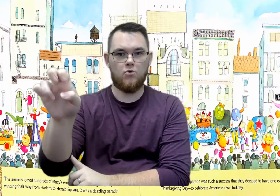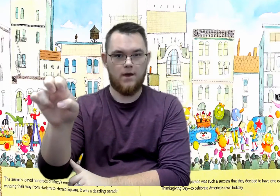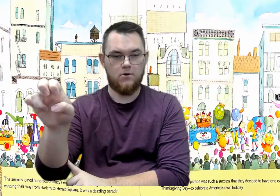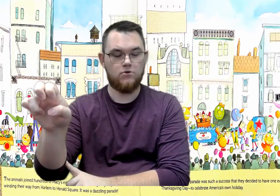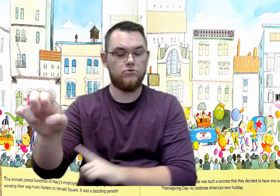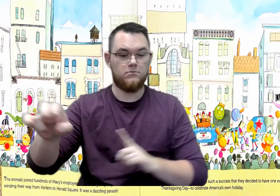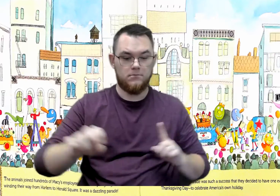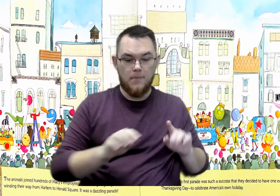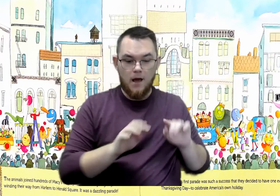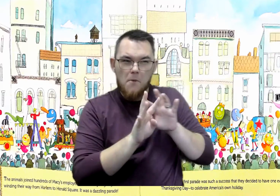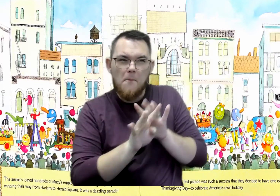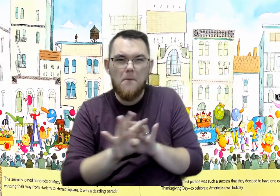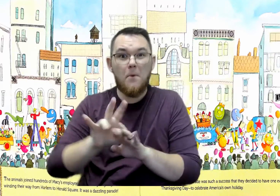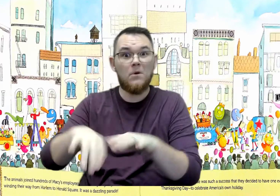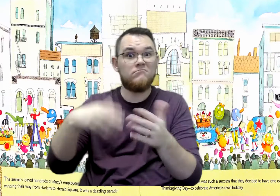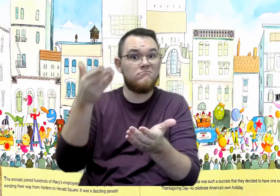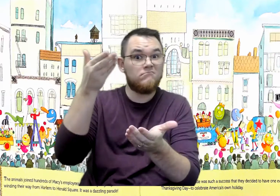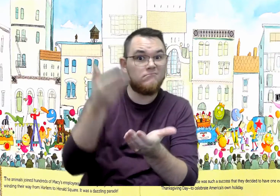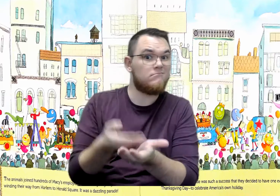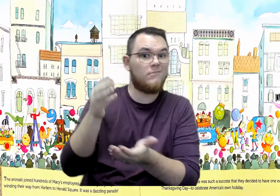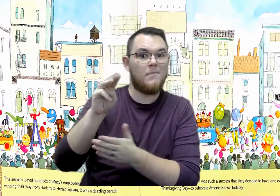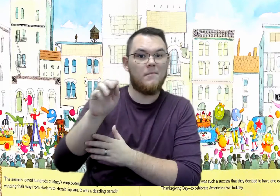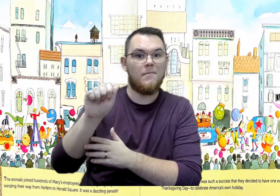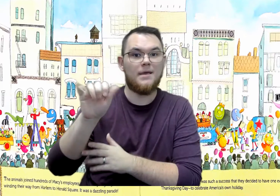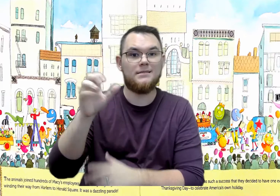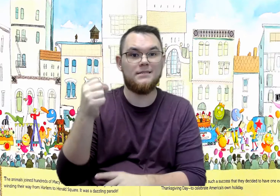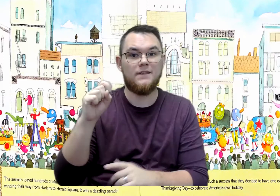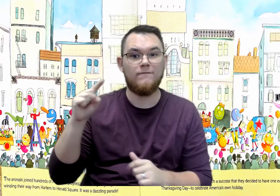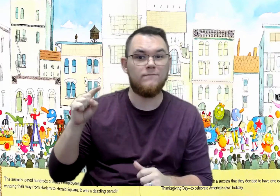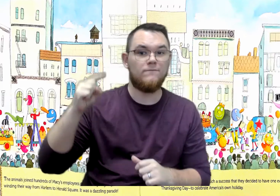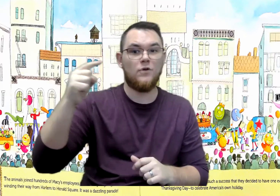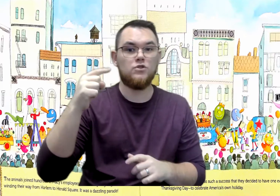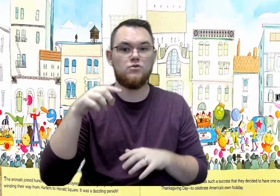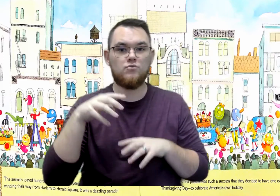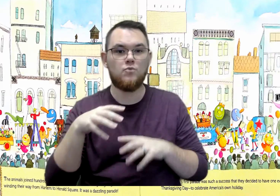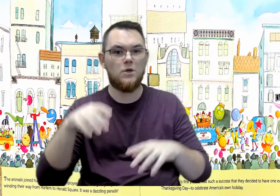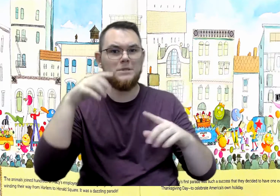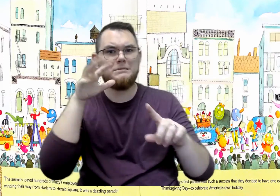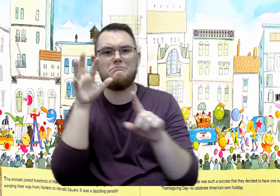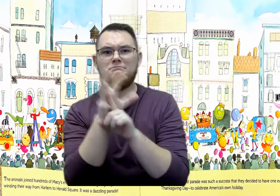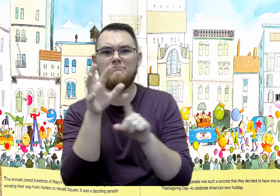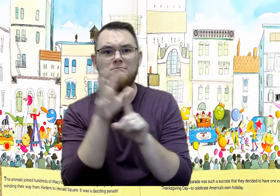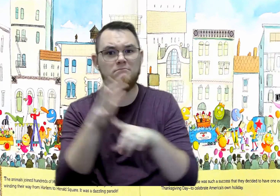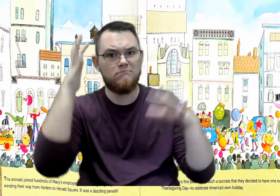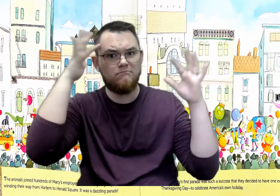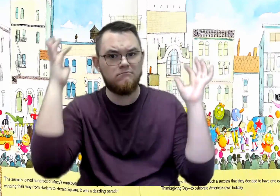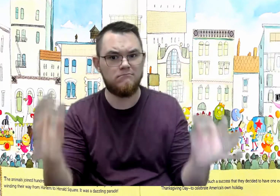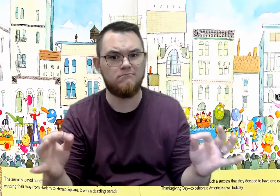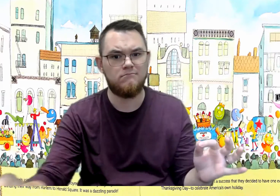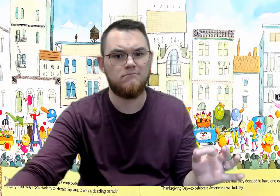In fact, Macy’s first parade was such a success that they decided to have one every